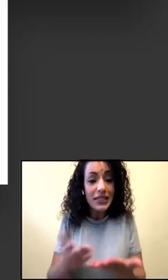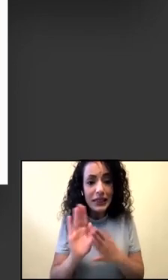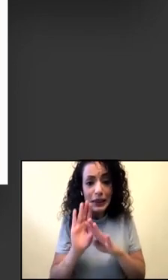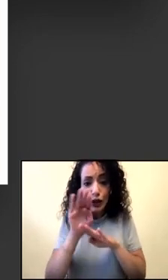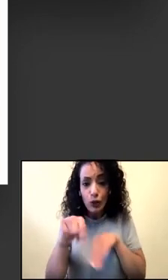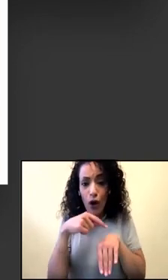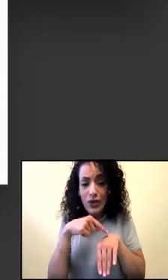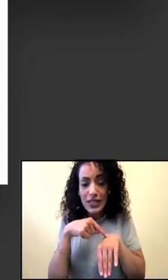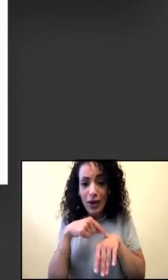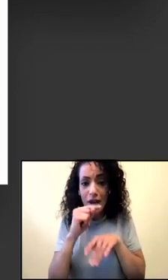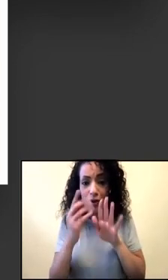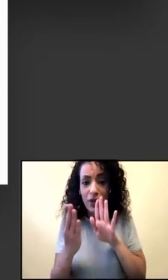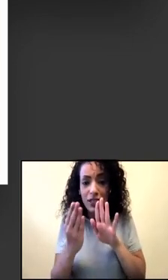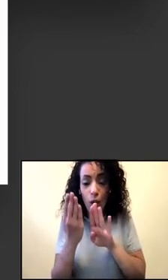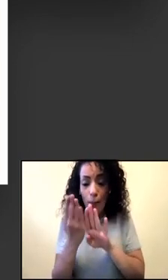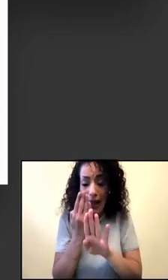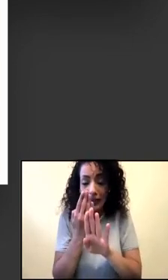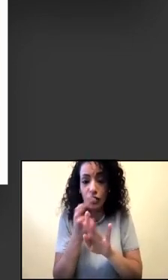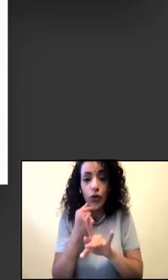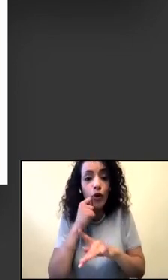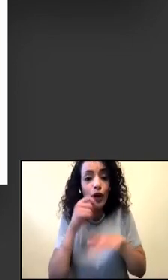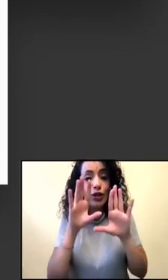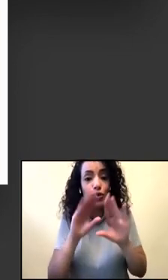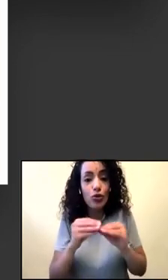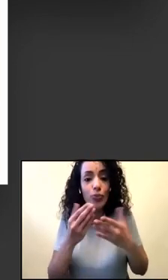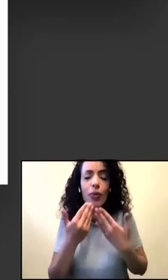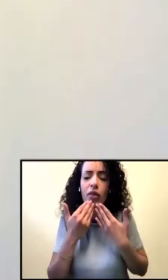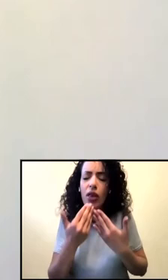so we'll wrap up but thank you so much for sharing so generously .It's been such a beautiful